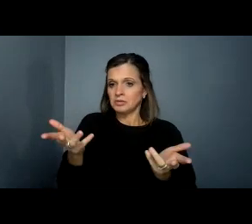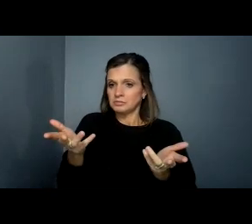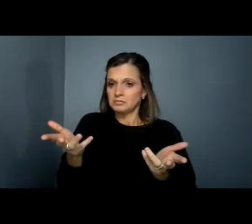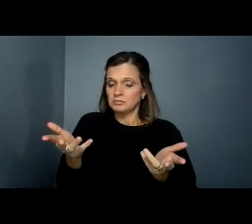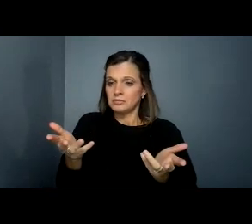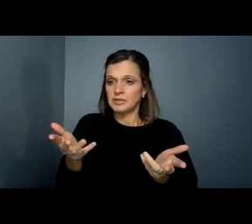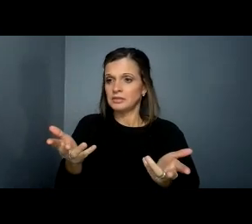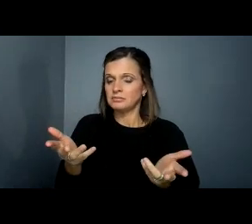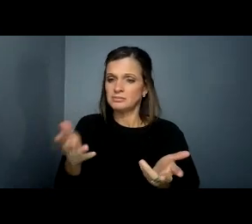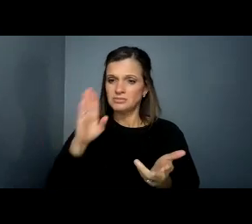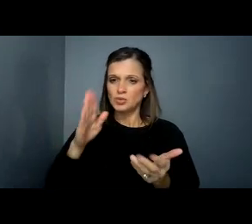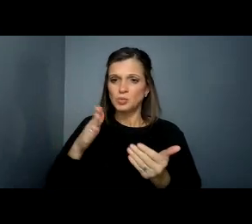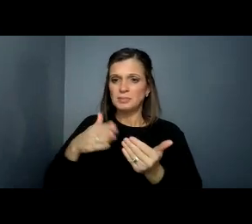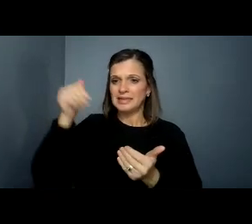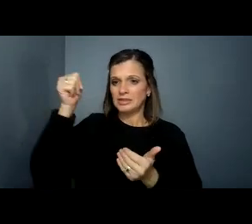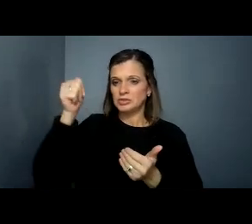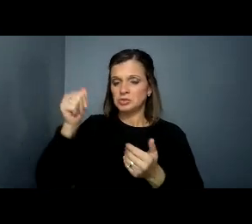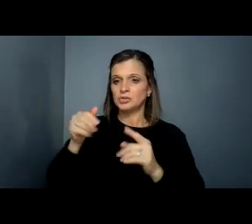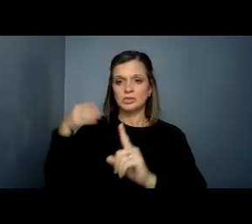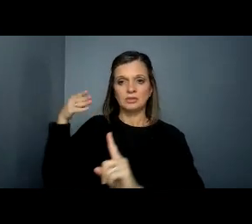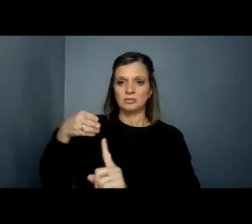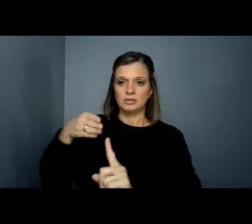But like with insurance, the way it is, and the way we're, we're a good